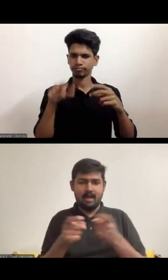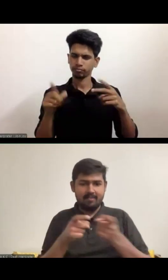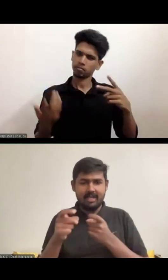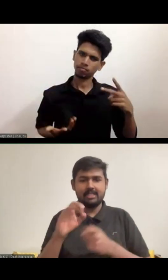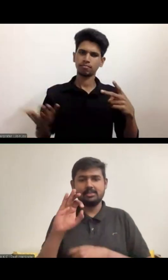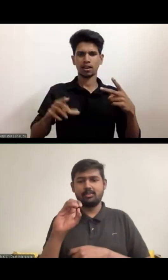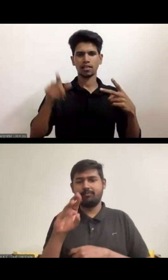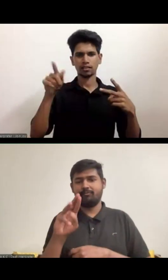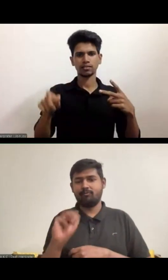Bangladesh government.